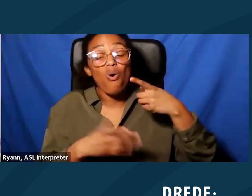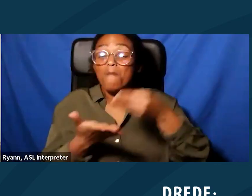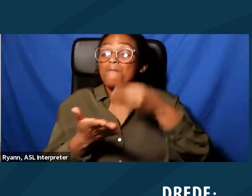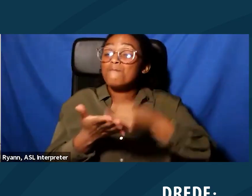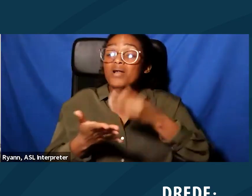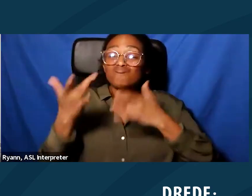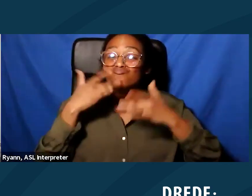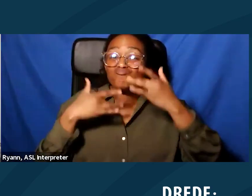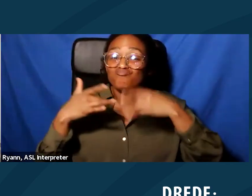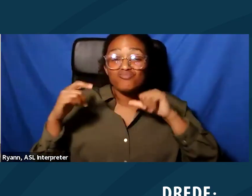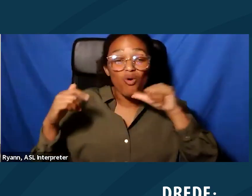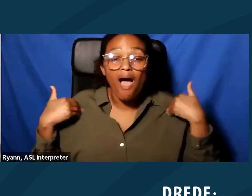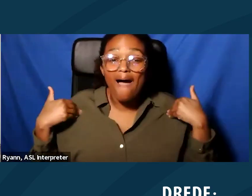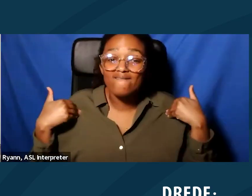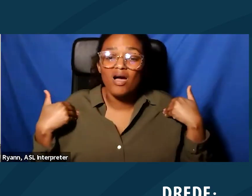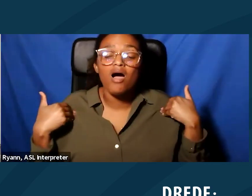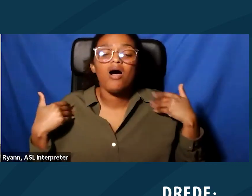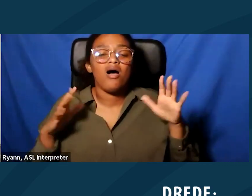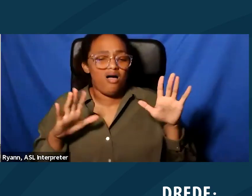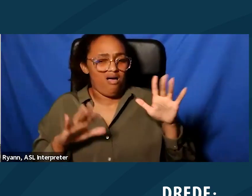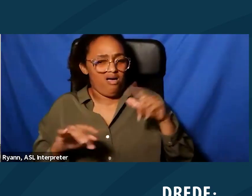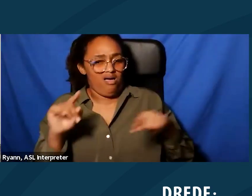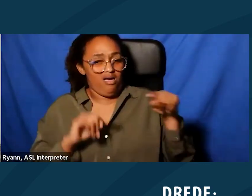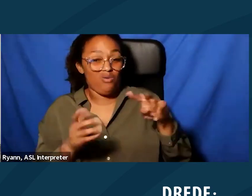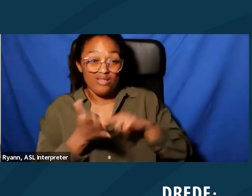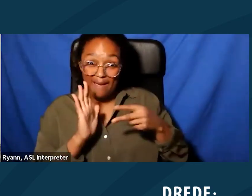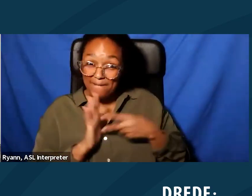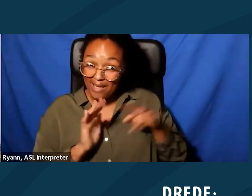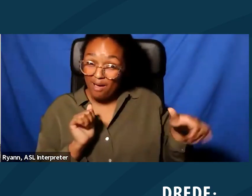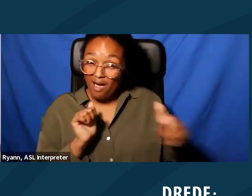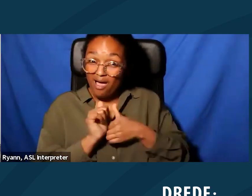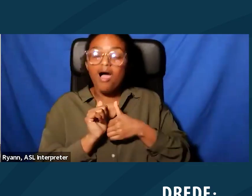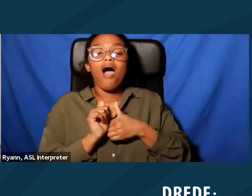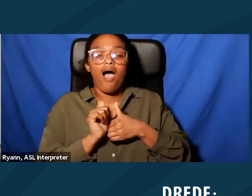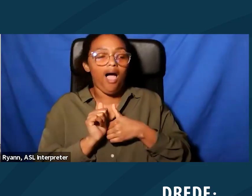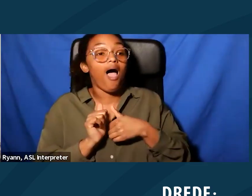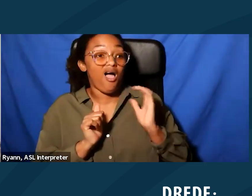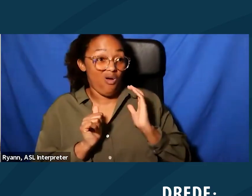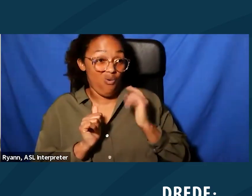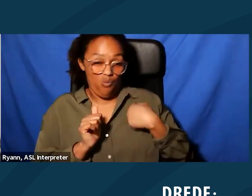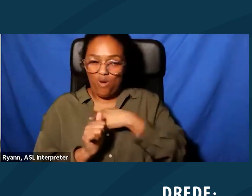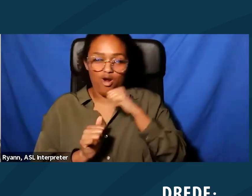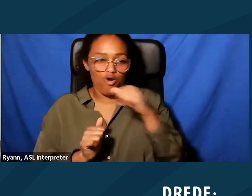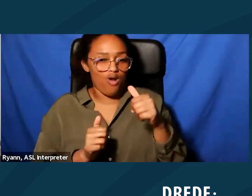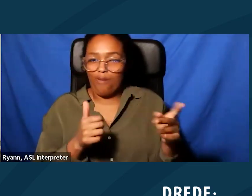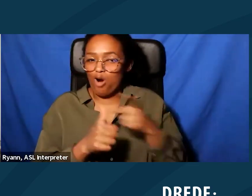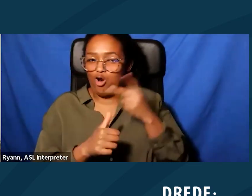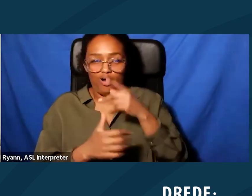mean is "you are not a priority." We know that when protection weakened,